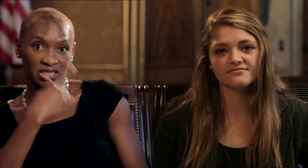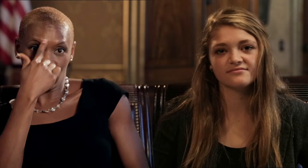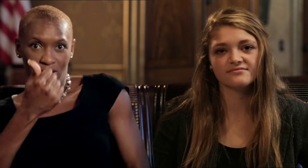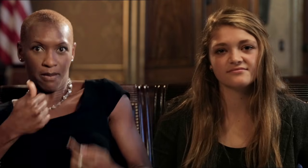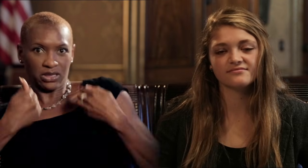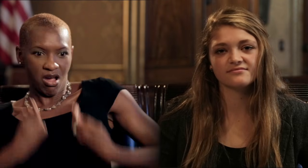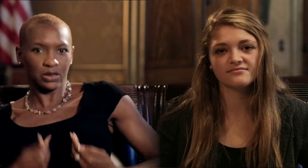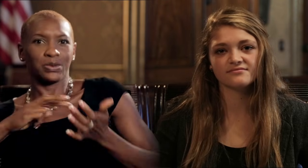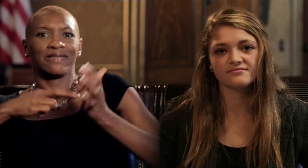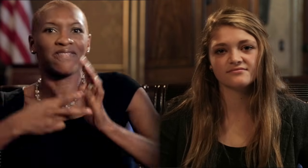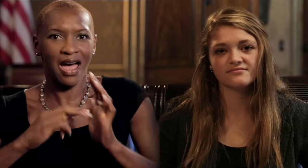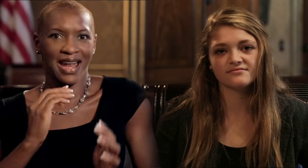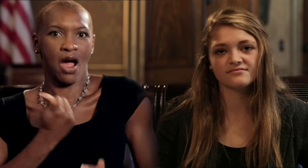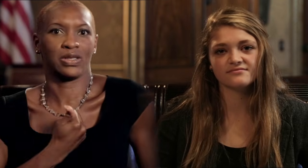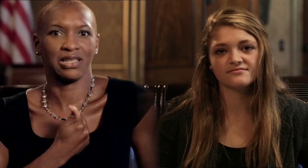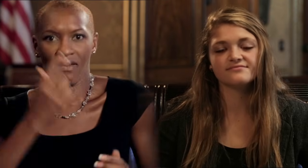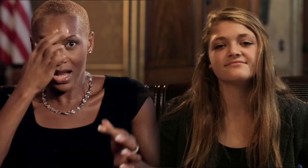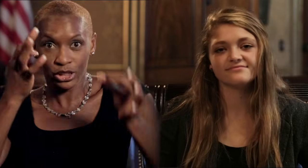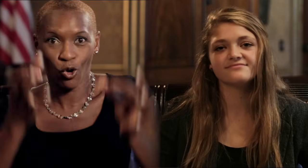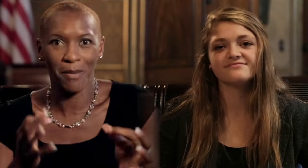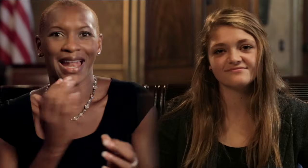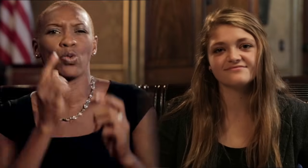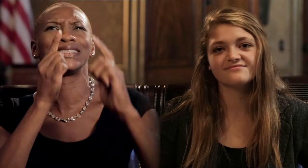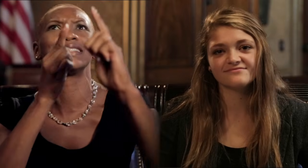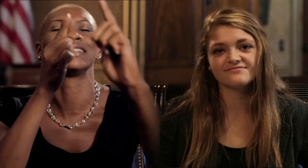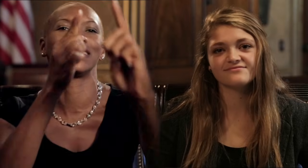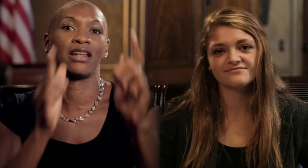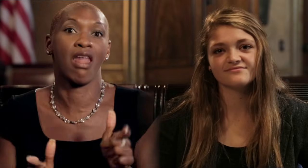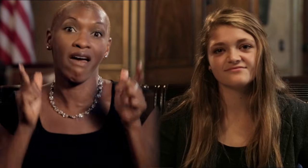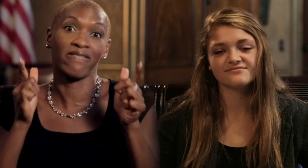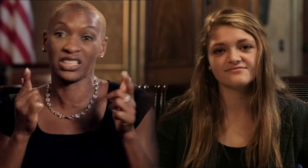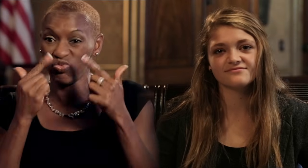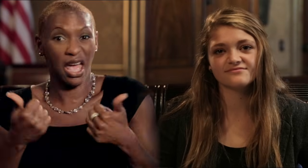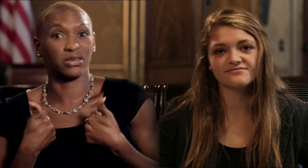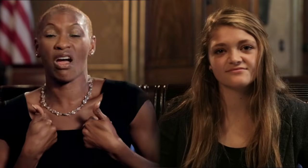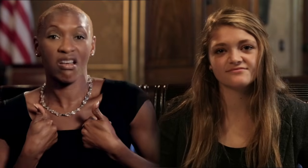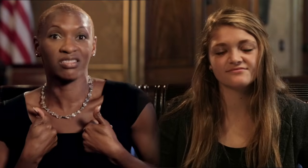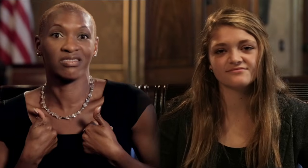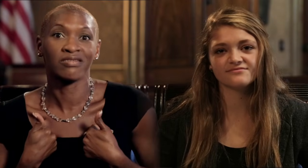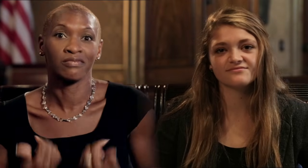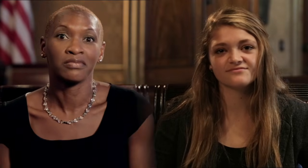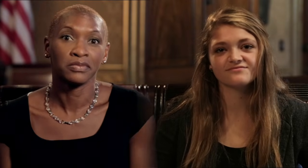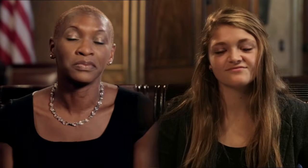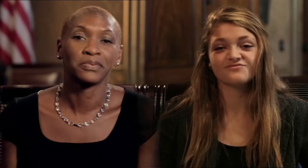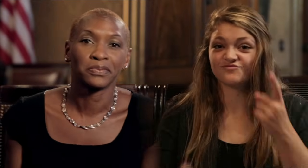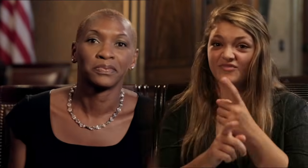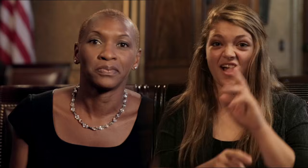It is up to us to decide and determine our goals in life. It's up to us.